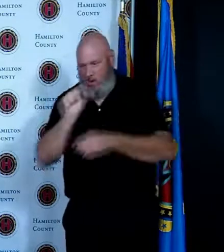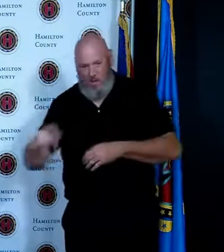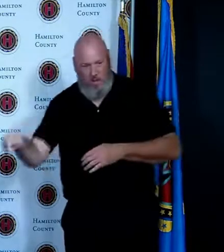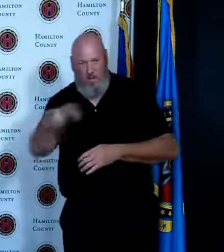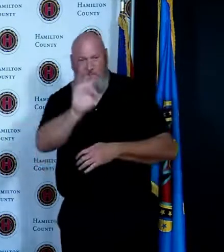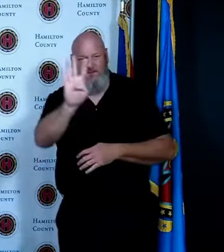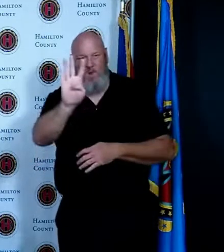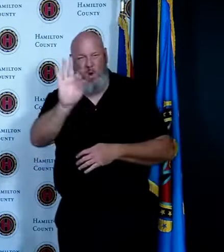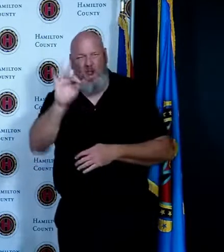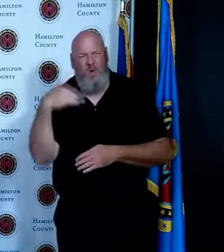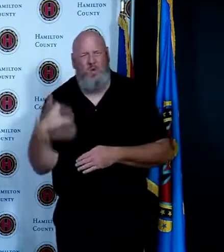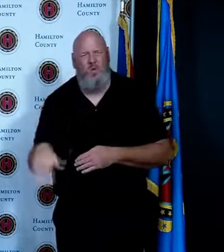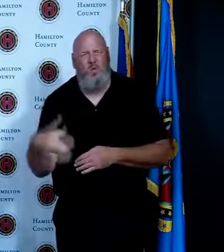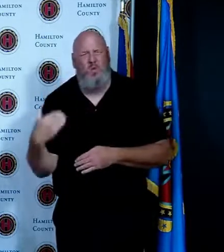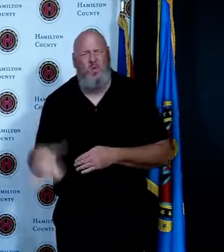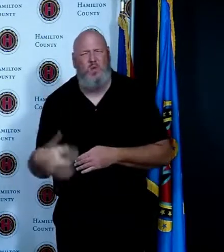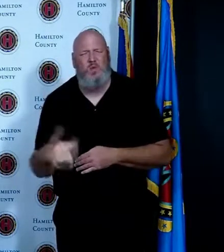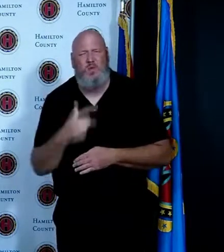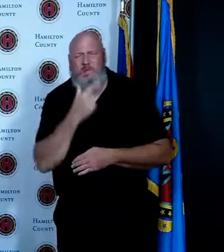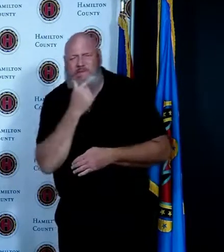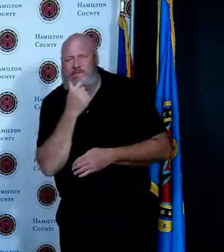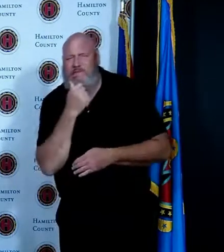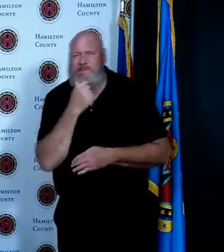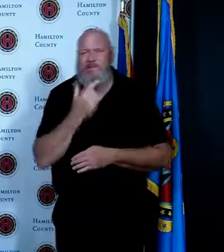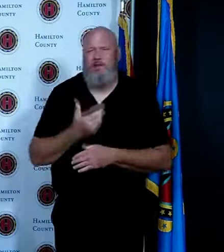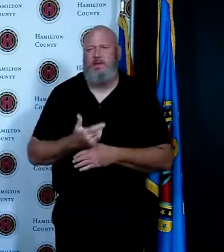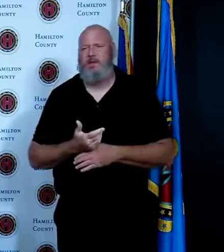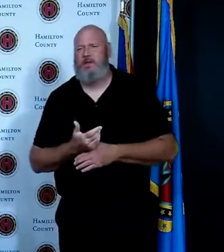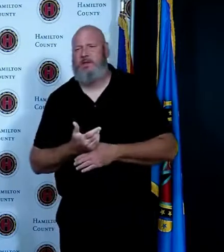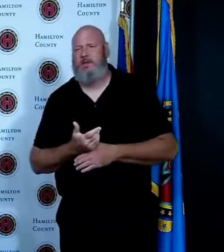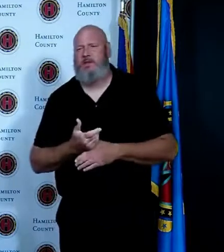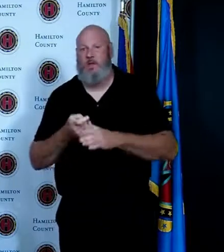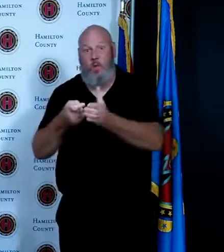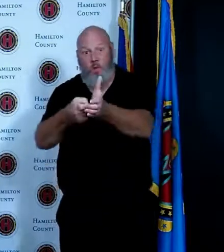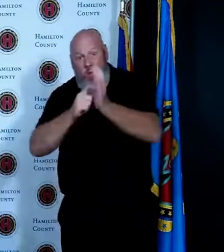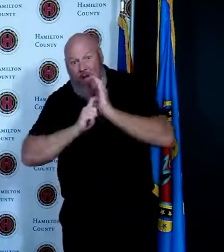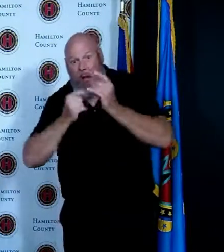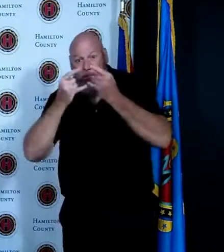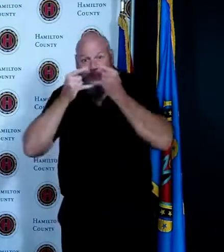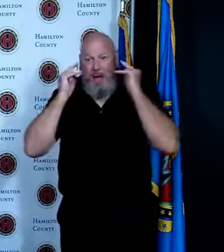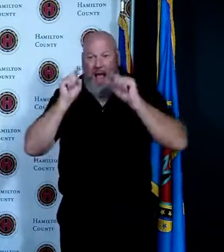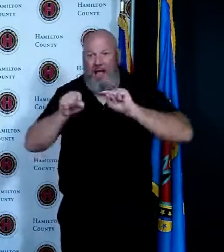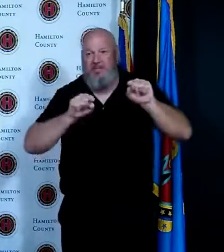advice of public health experts we have been told that if four of five of us